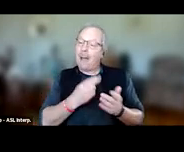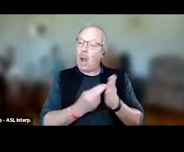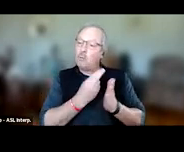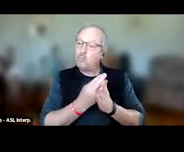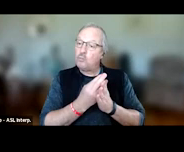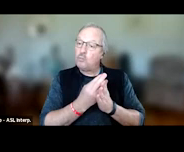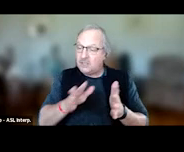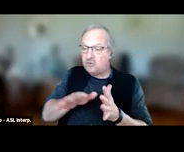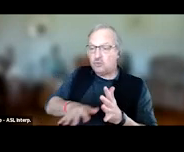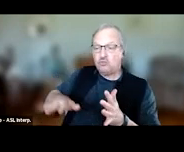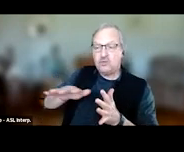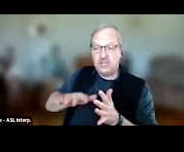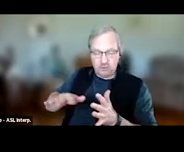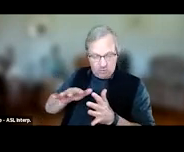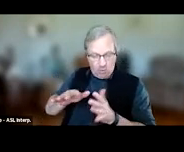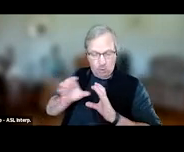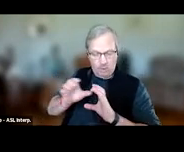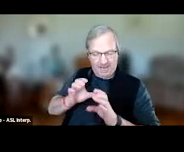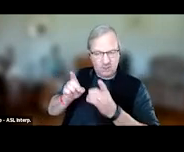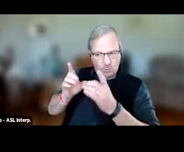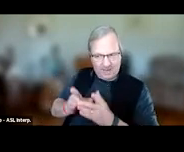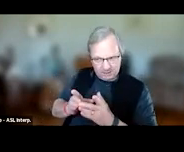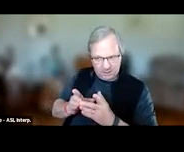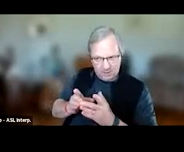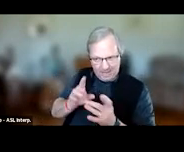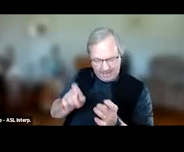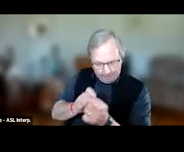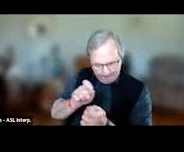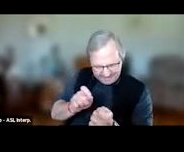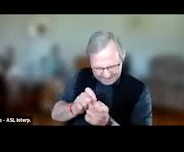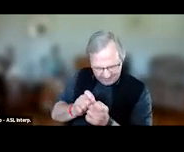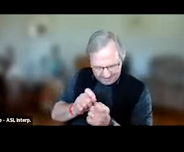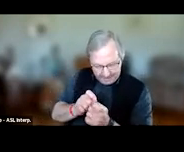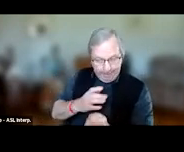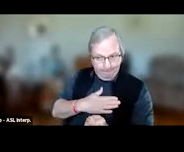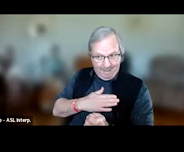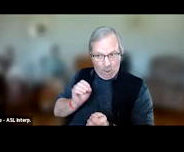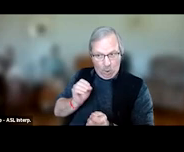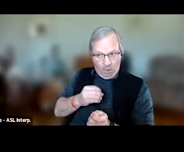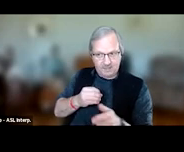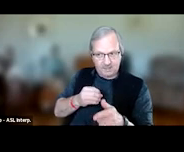communications director and specifically our office, the regional communications office,